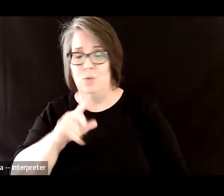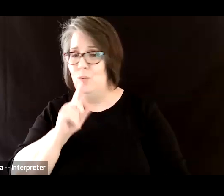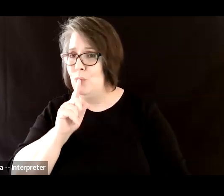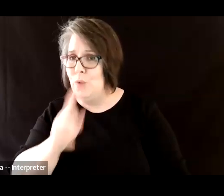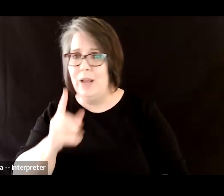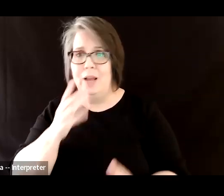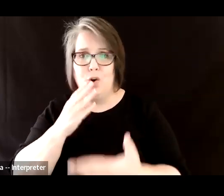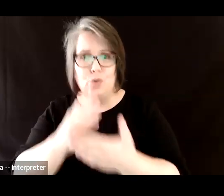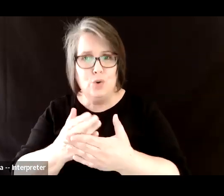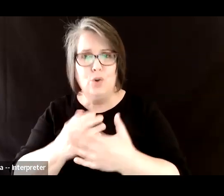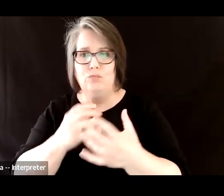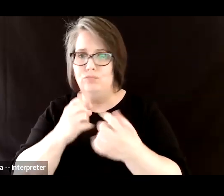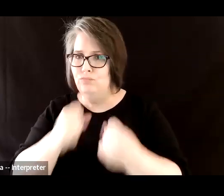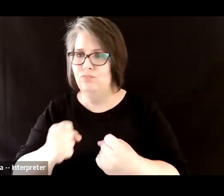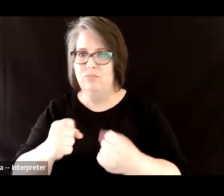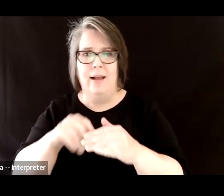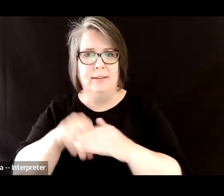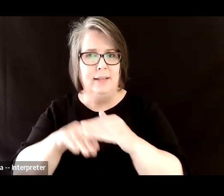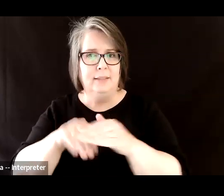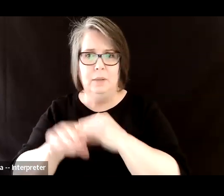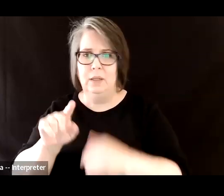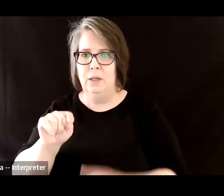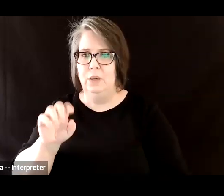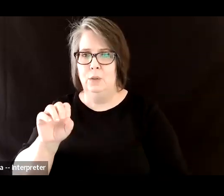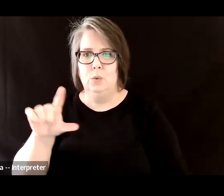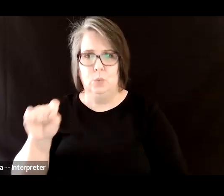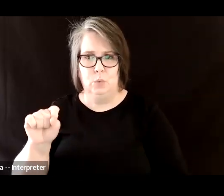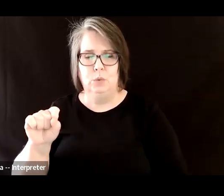good solid accessibility tools and features.